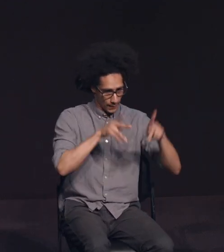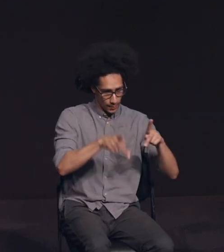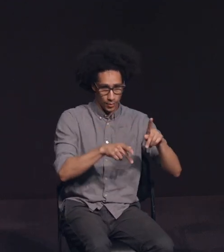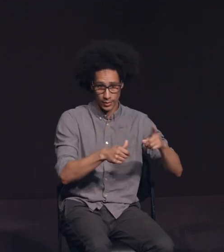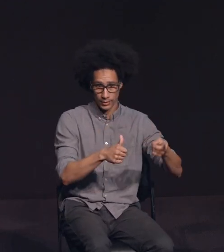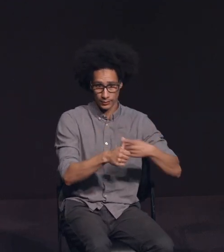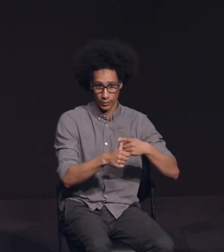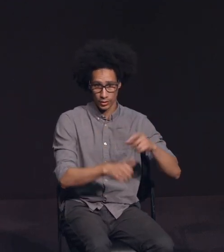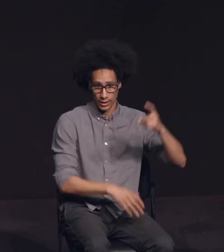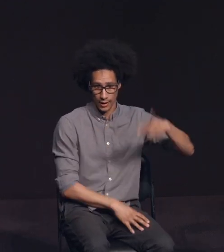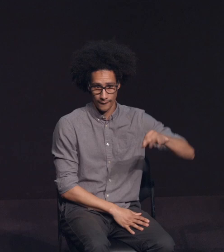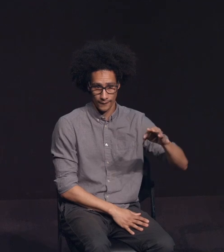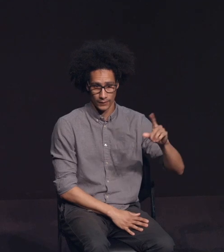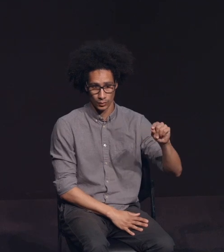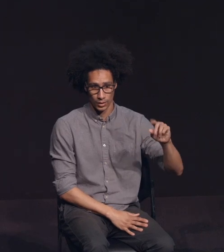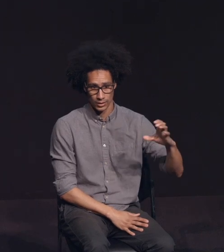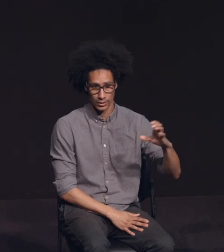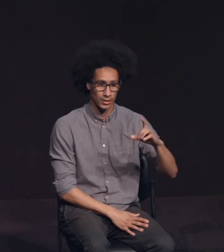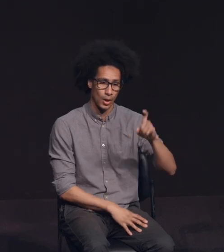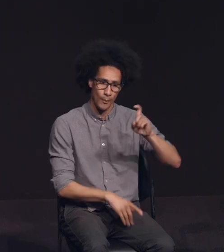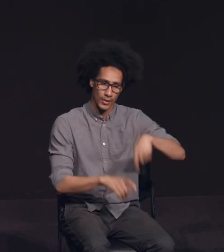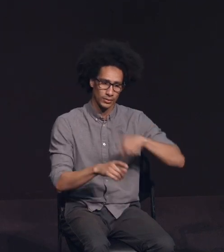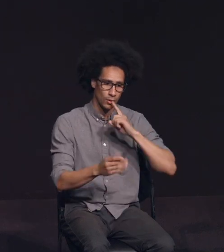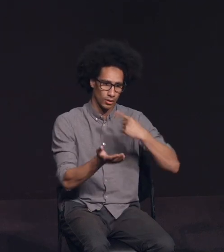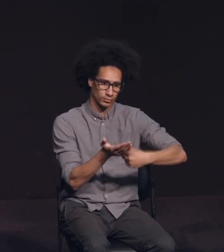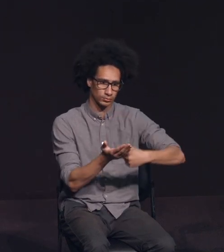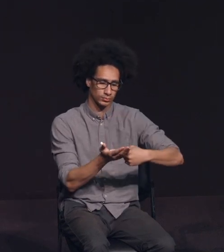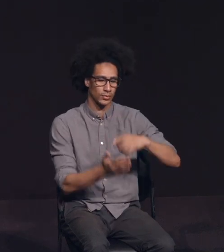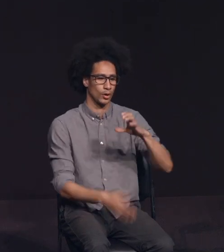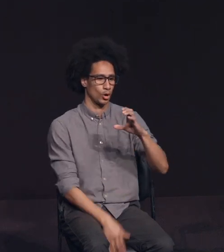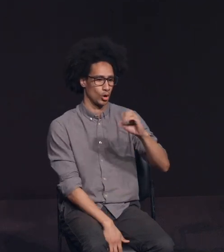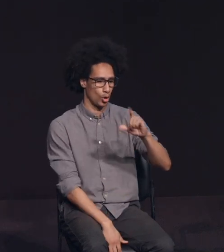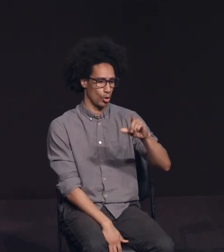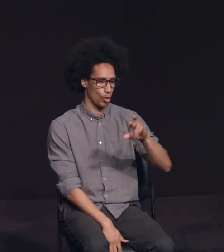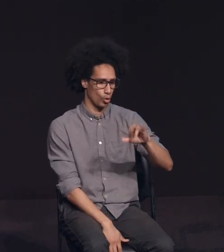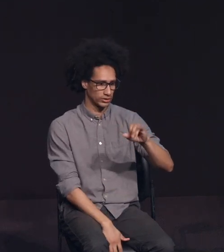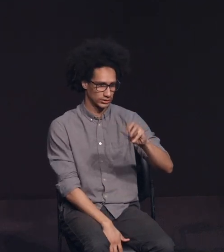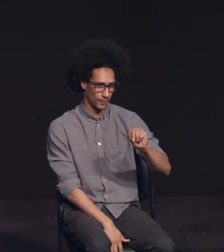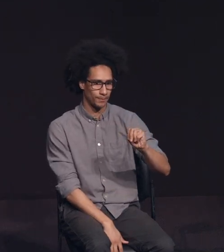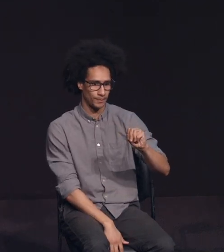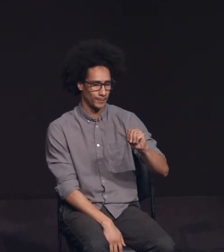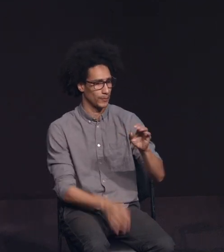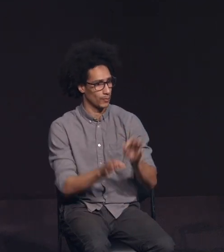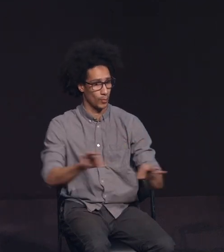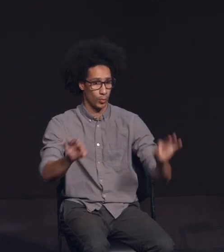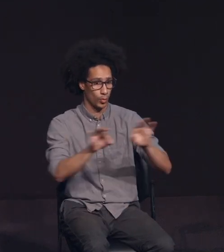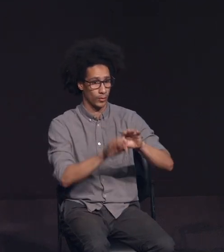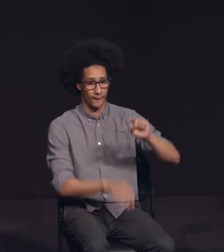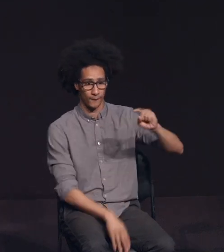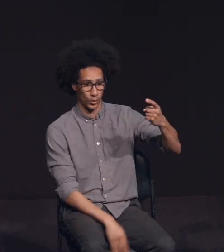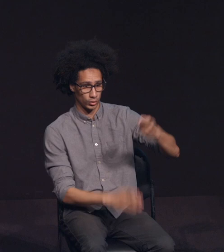the 20th century, without talking about colorism, and it's incredibly important that in the first issue of "Brownies' Book,"